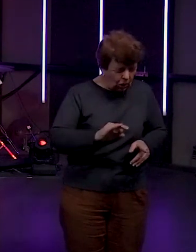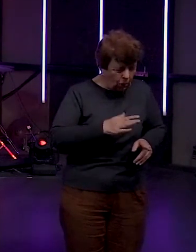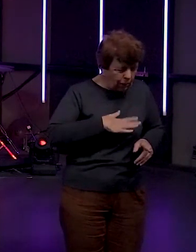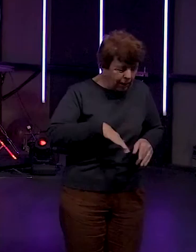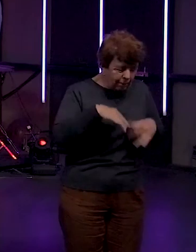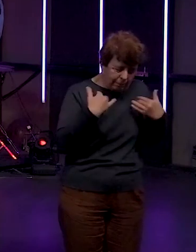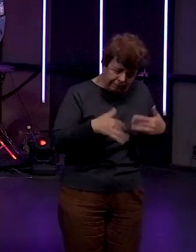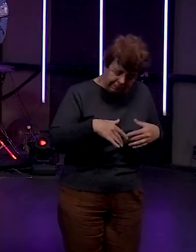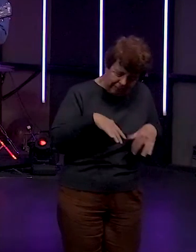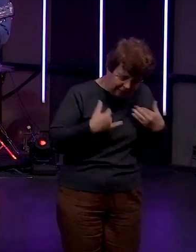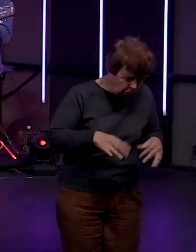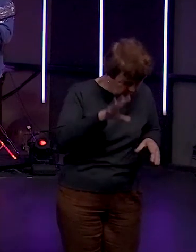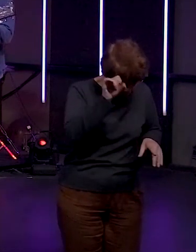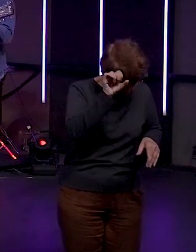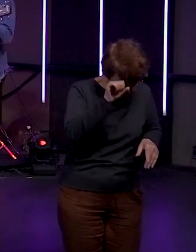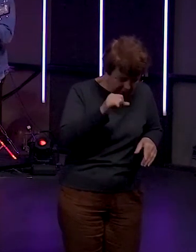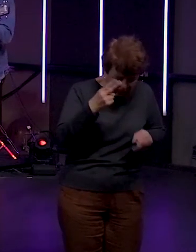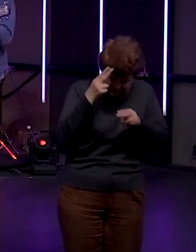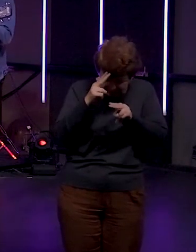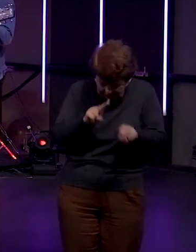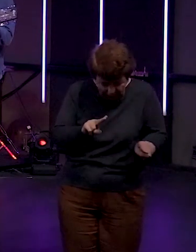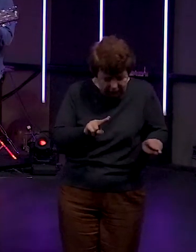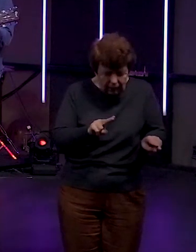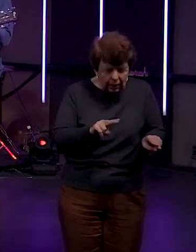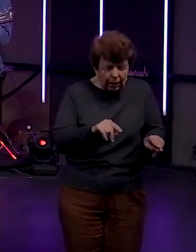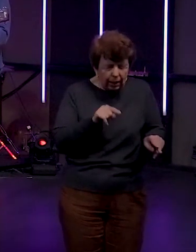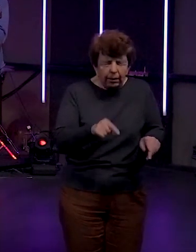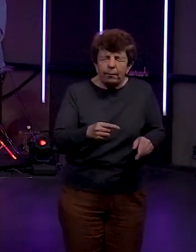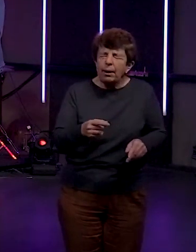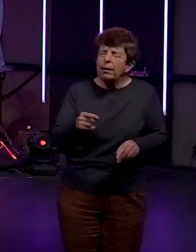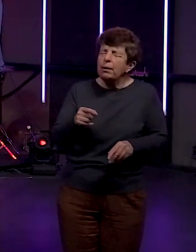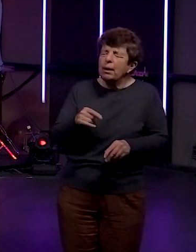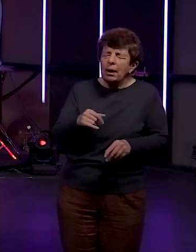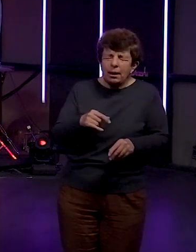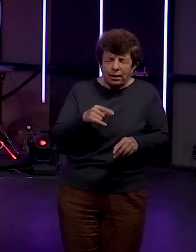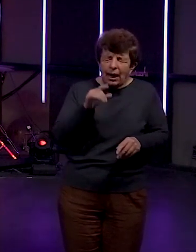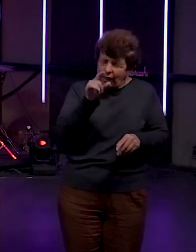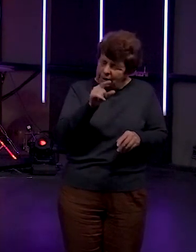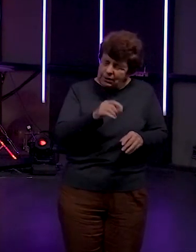reminder of death that sacrificial system that you instituted for your